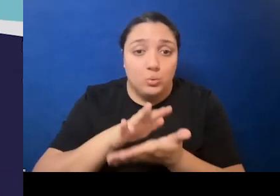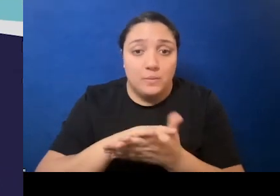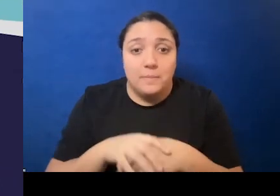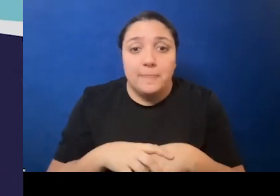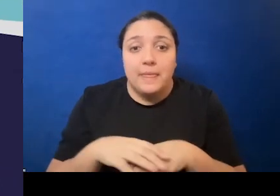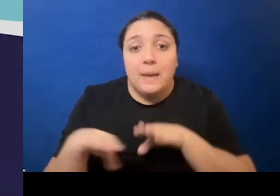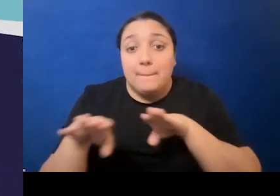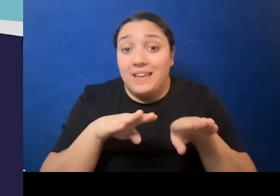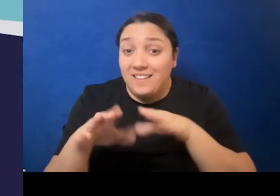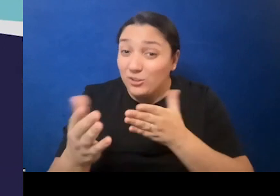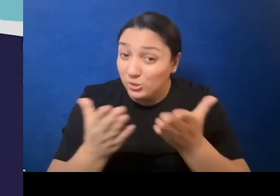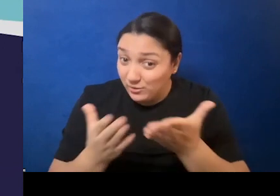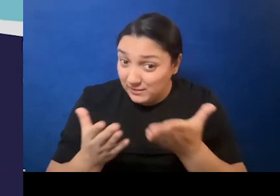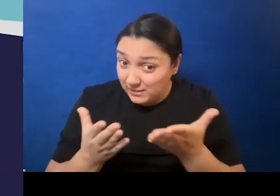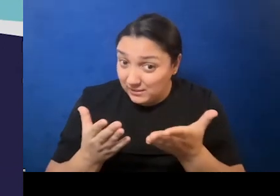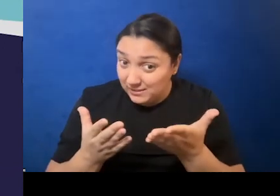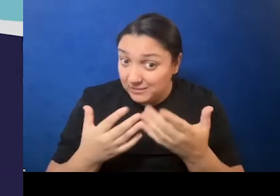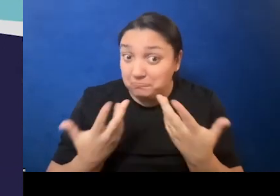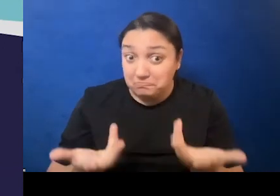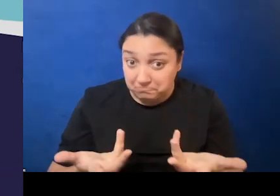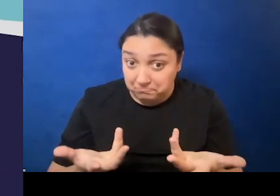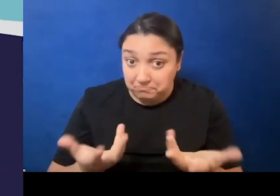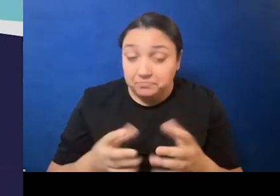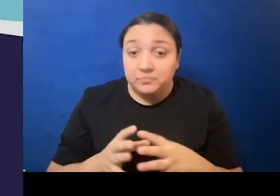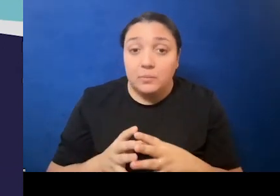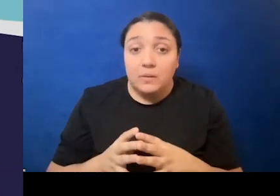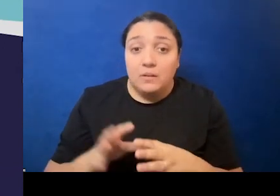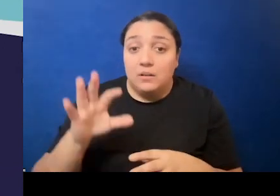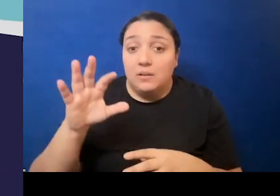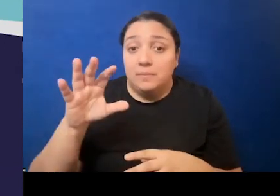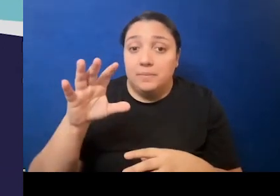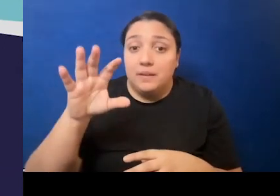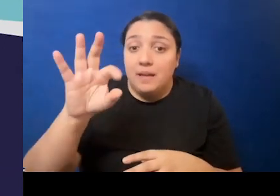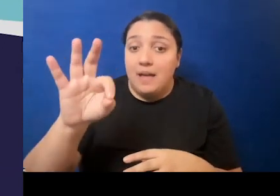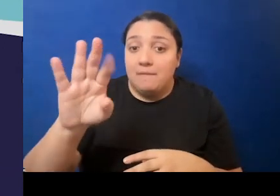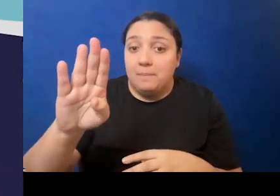BEHAVIORAL SERVICES. FBA IS SOMETHING THAT IS CRITICAL.